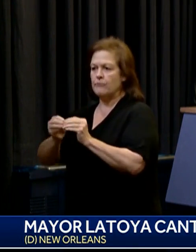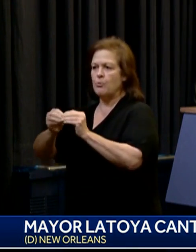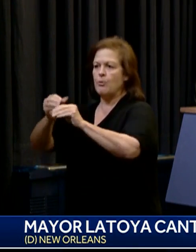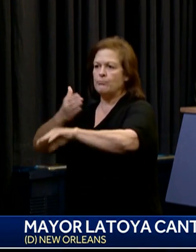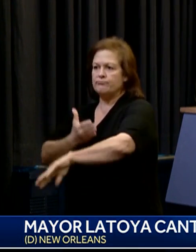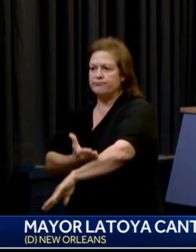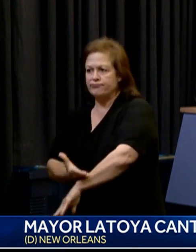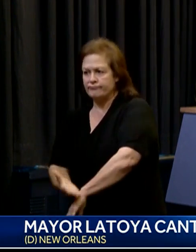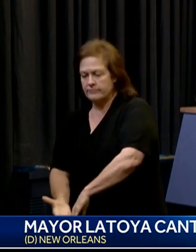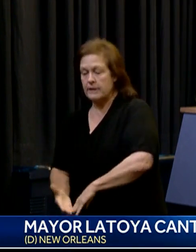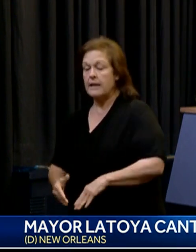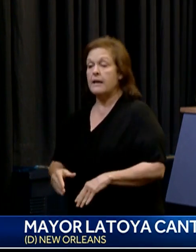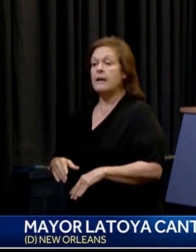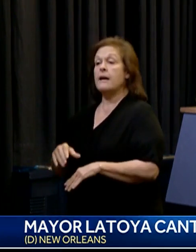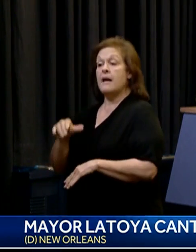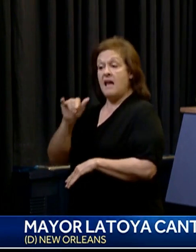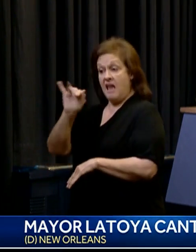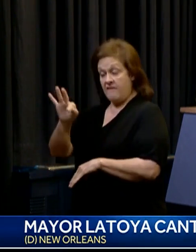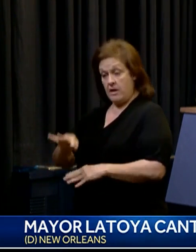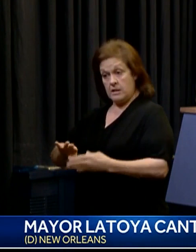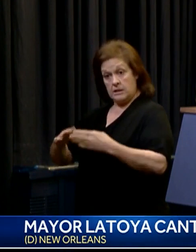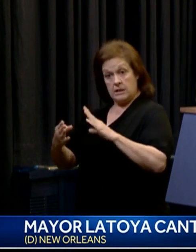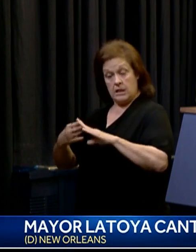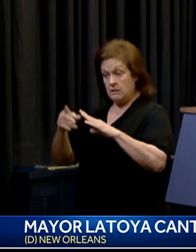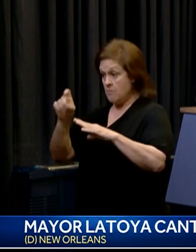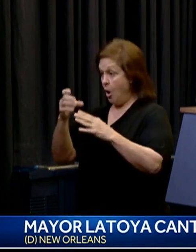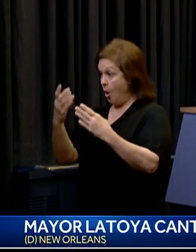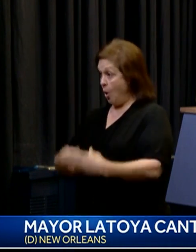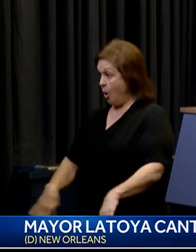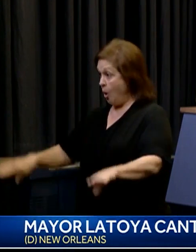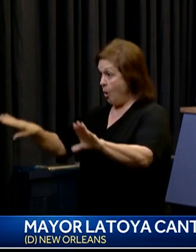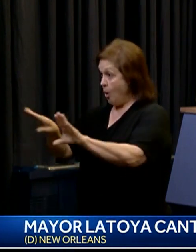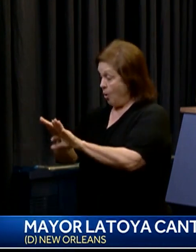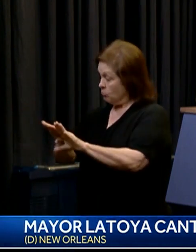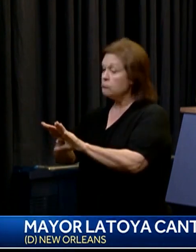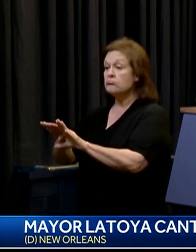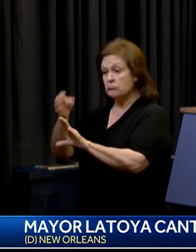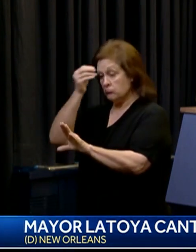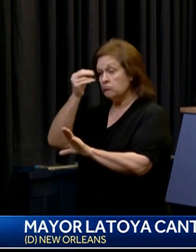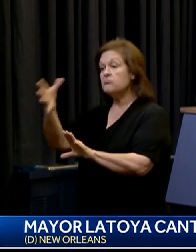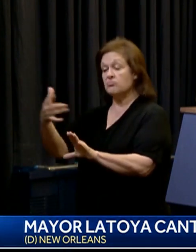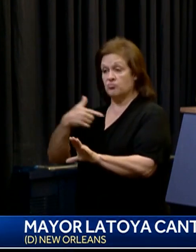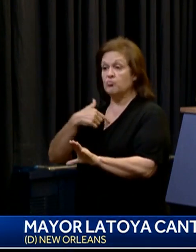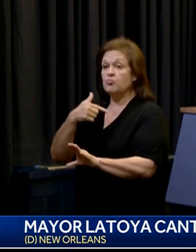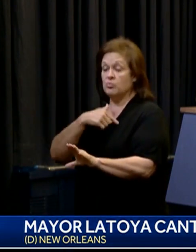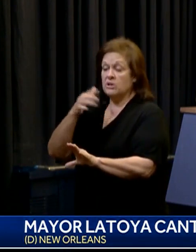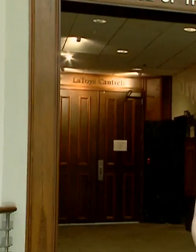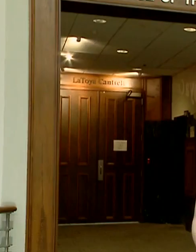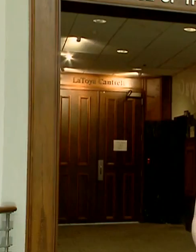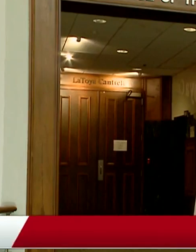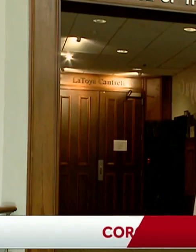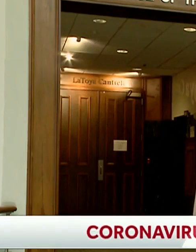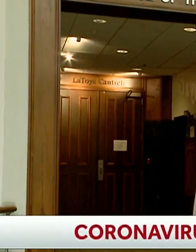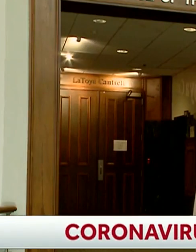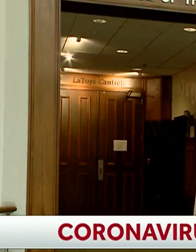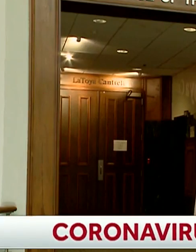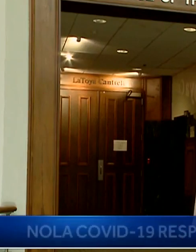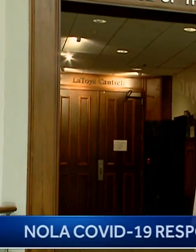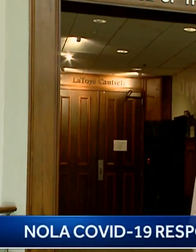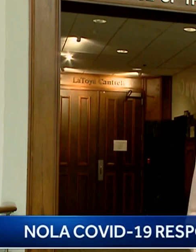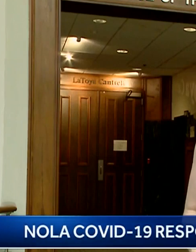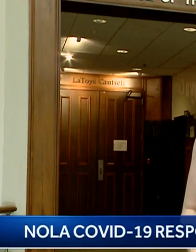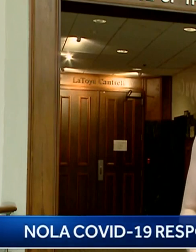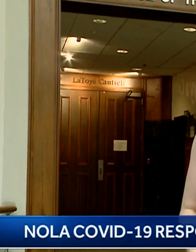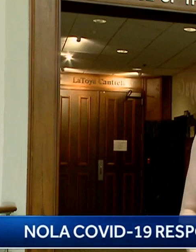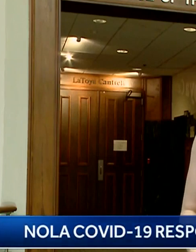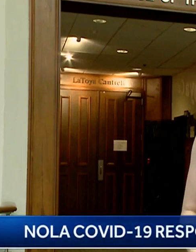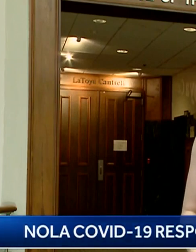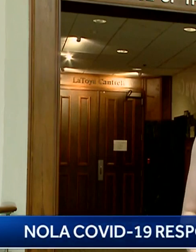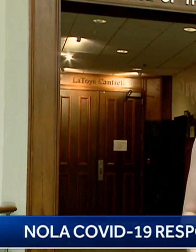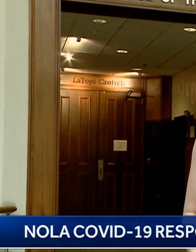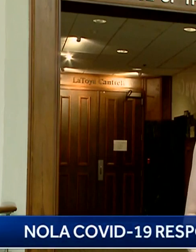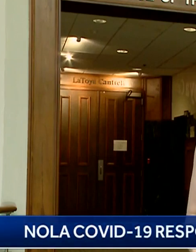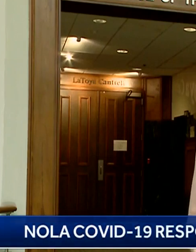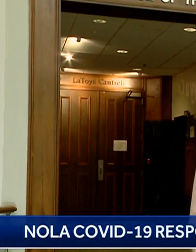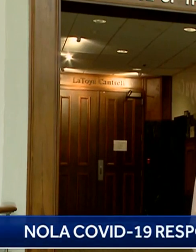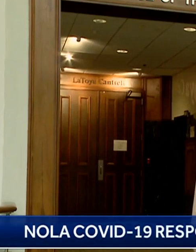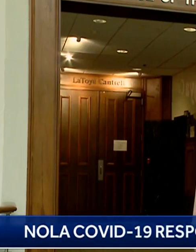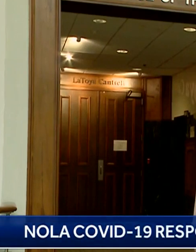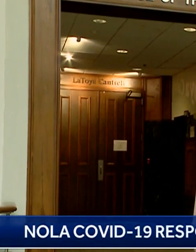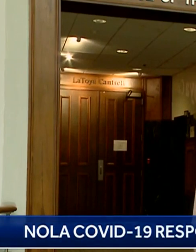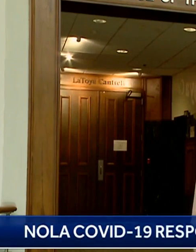THE PEOPLE AROUND US, THEN WE CAN REGRES WE DO NOT WANT TO DO THAT, BUT IF THE CITY HAS TO SHUT DOWN, W WILL DO THAT.